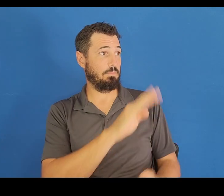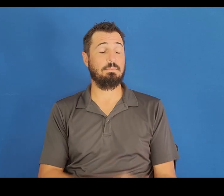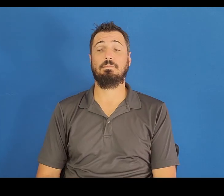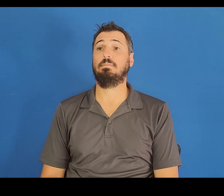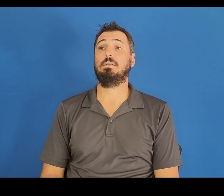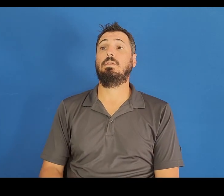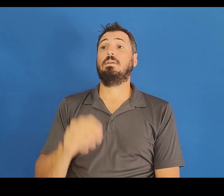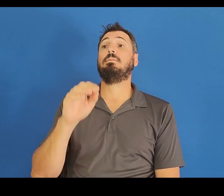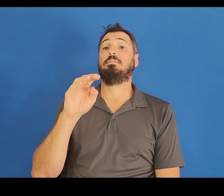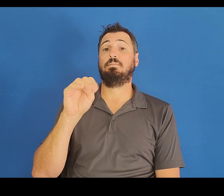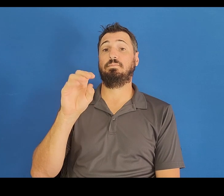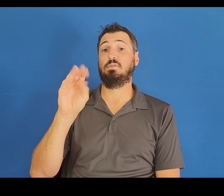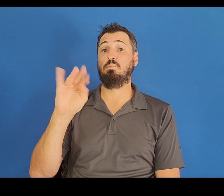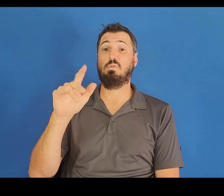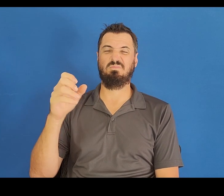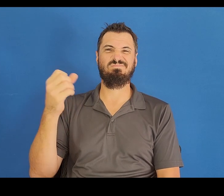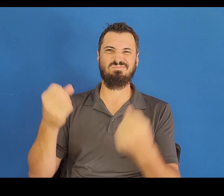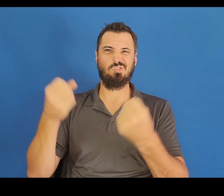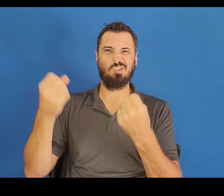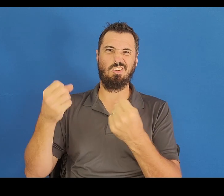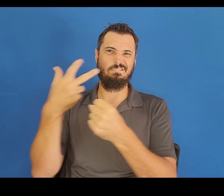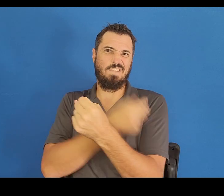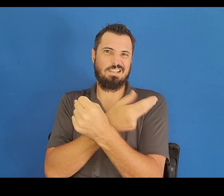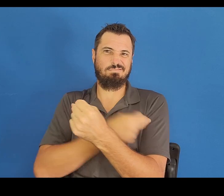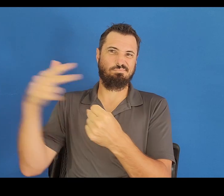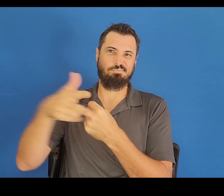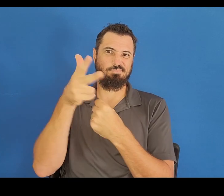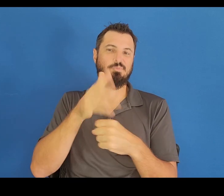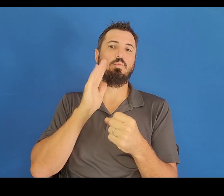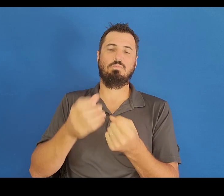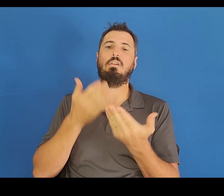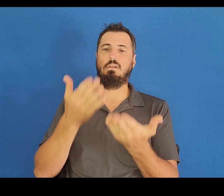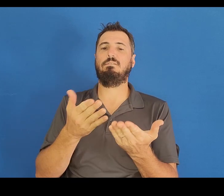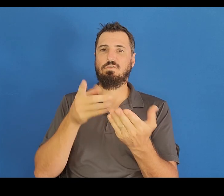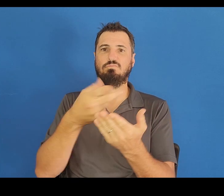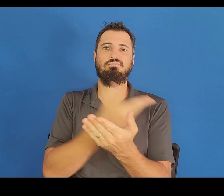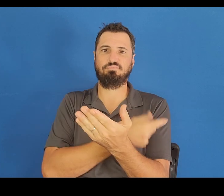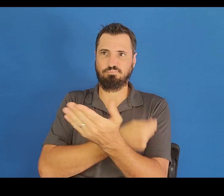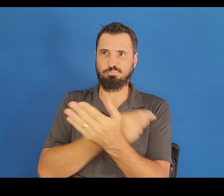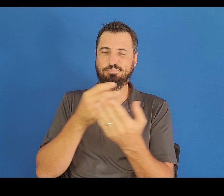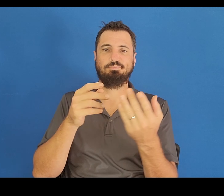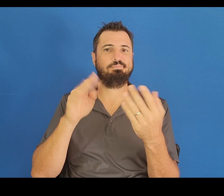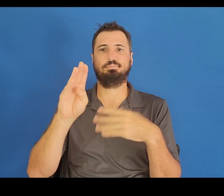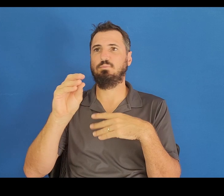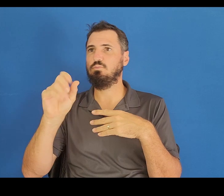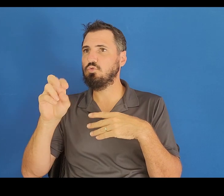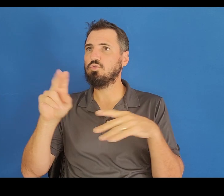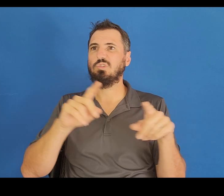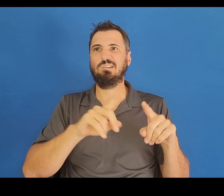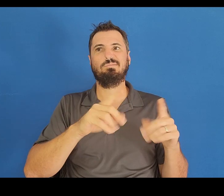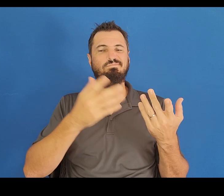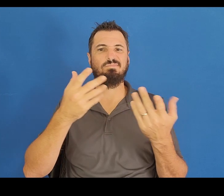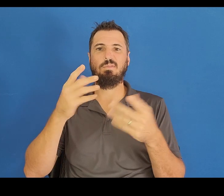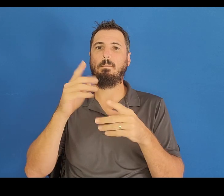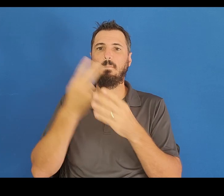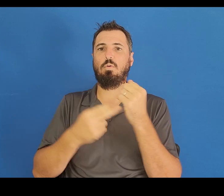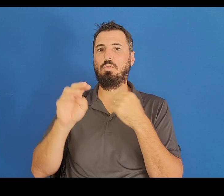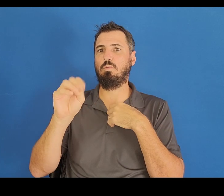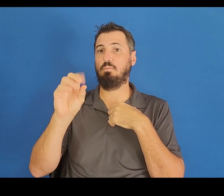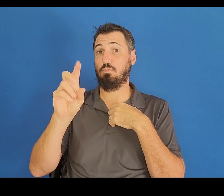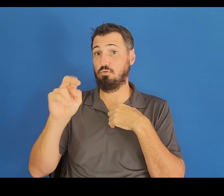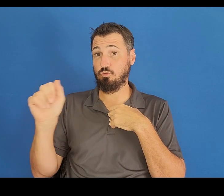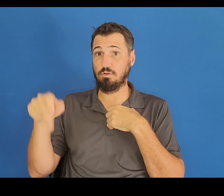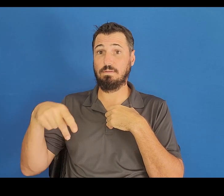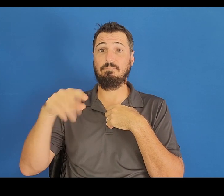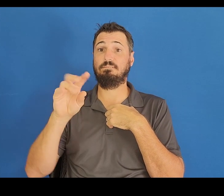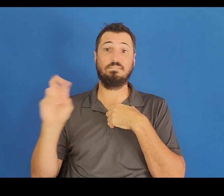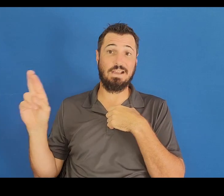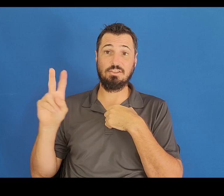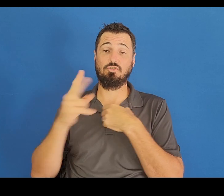Mobile vaccine clinics are scheduled in neighborhoods around the island, offering initial doses and booster doses of the Moderna and Pfizer vaccines. Walk ins are welcome and no